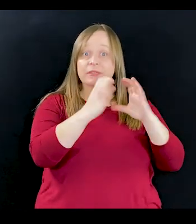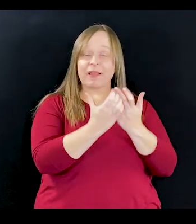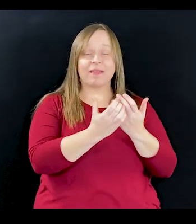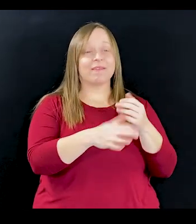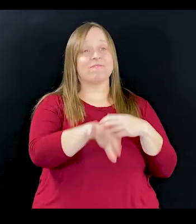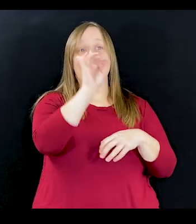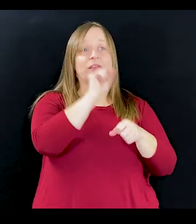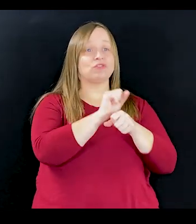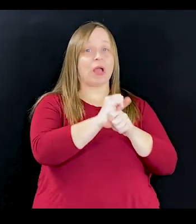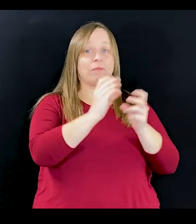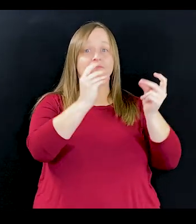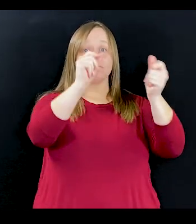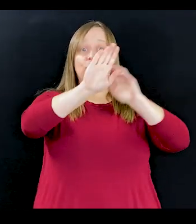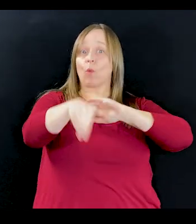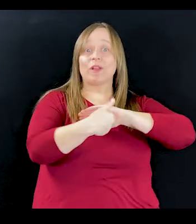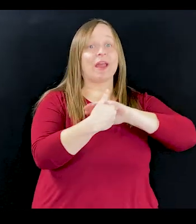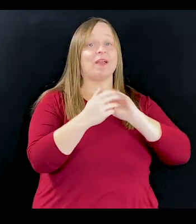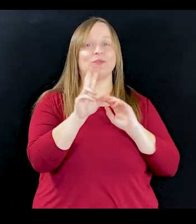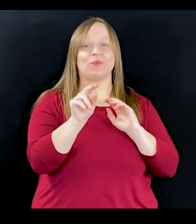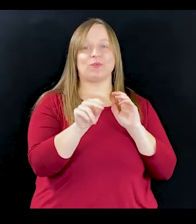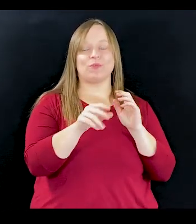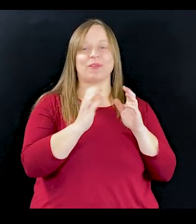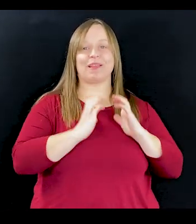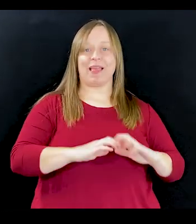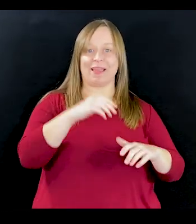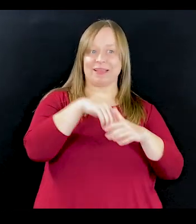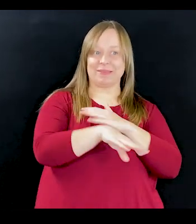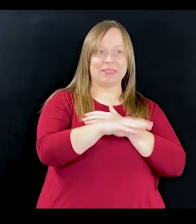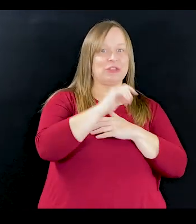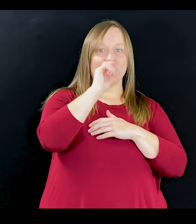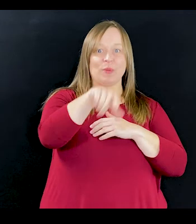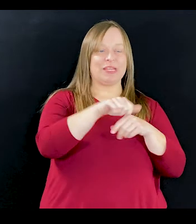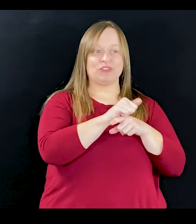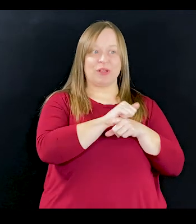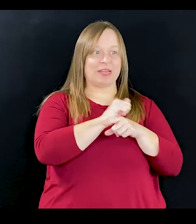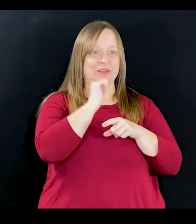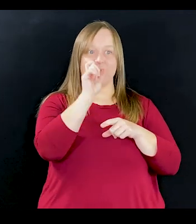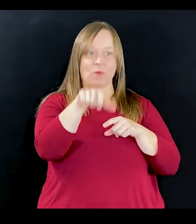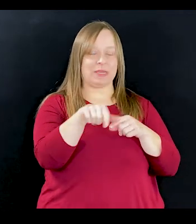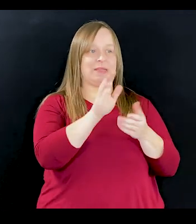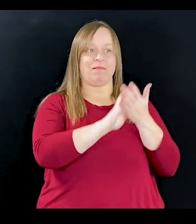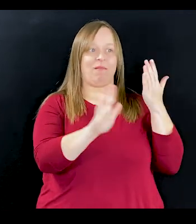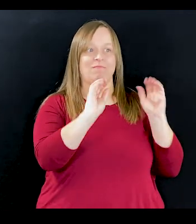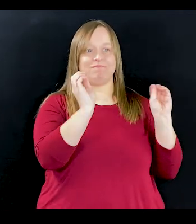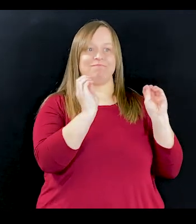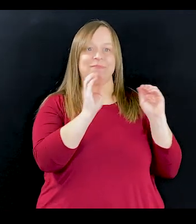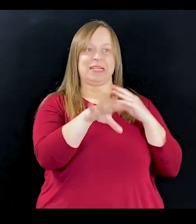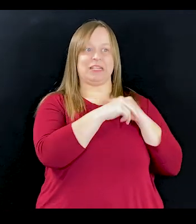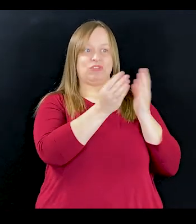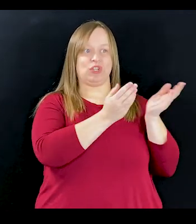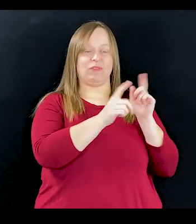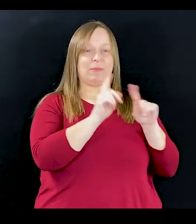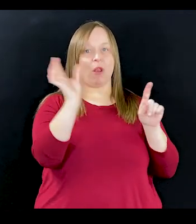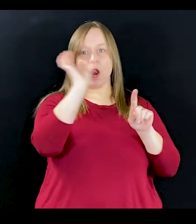And finding a job doesn't happen overnight. So if a client comes in and they don't need any training and they don't need any other additional services,